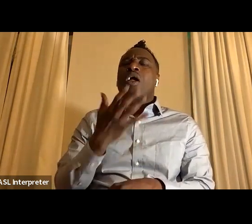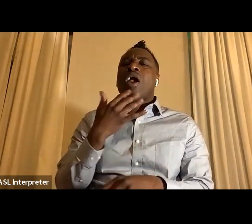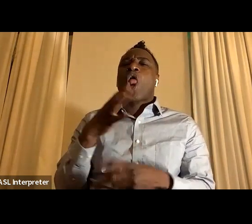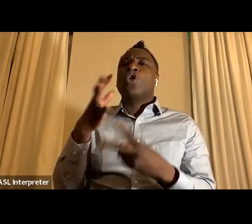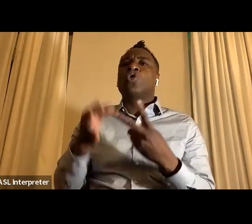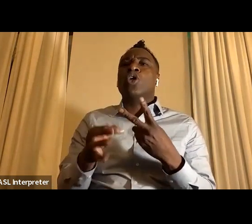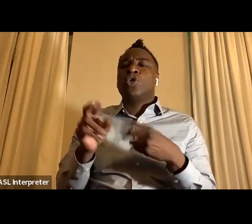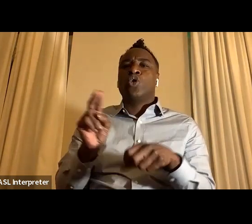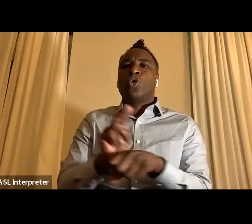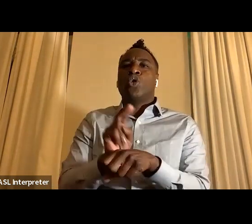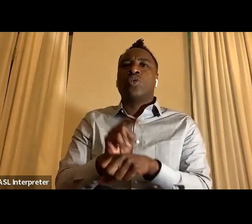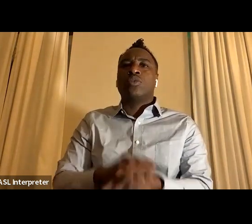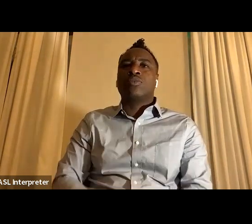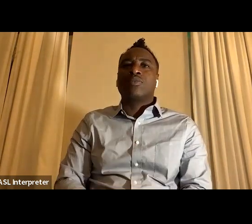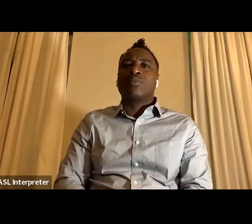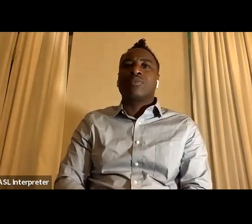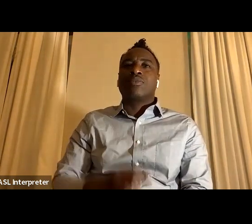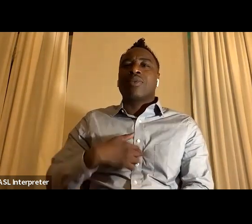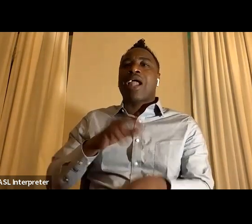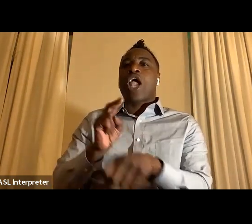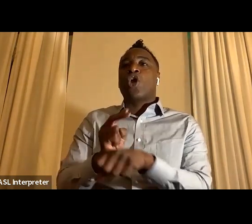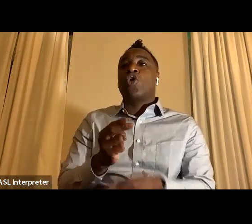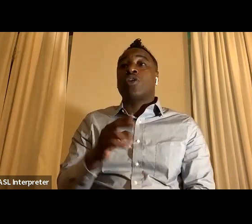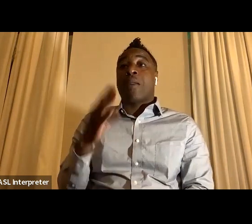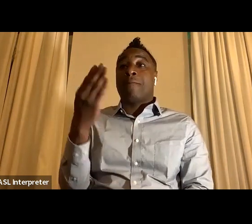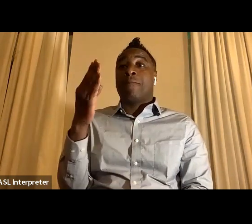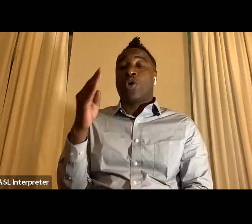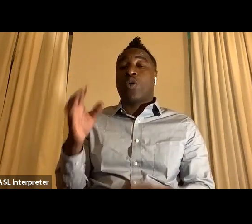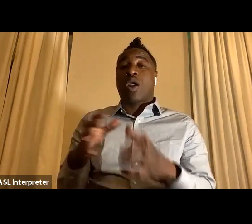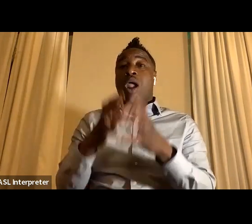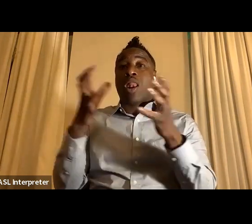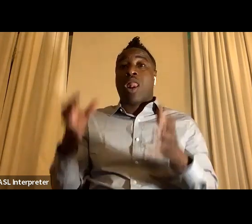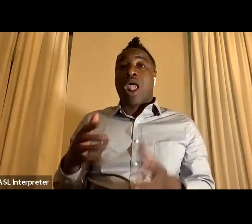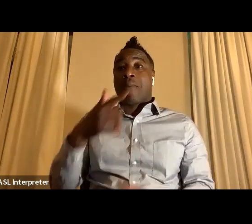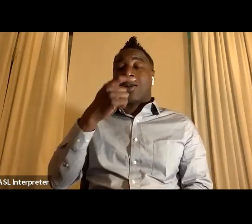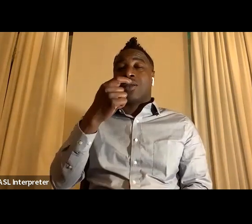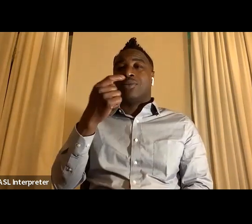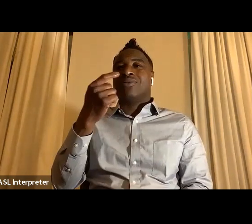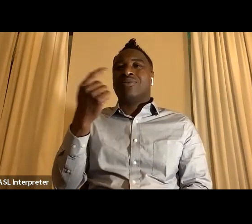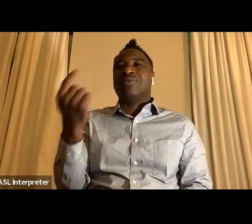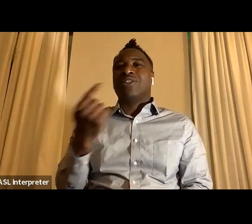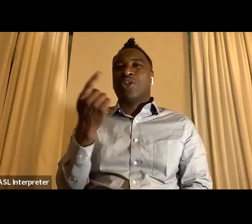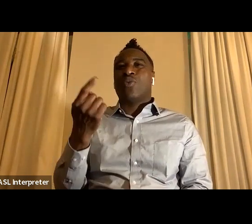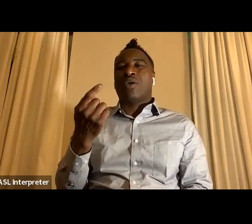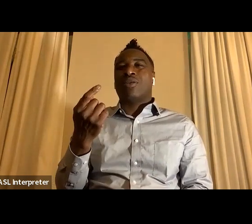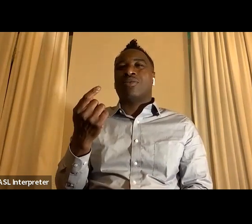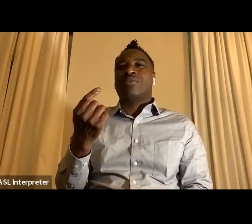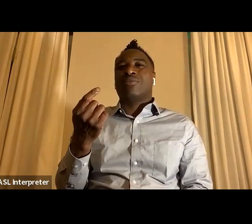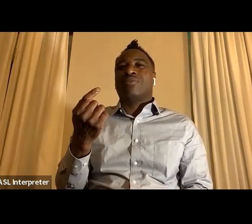I, I use the blue a lot because somebody close to me passed away and I felt like the blue.